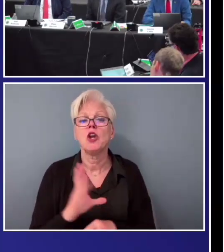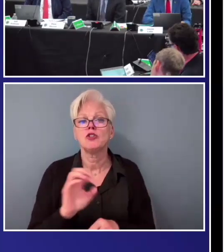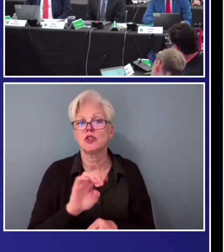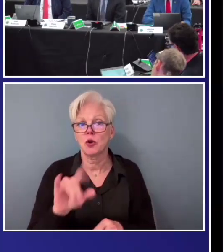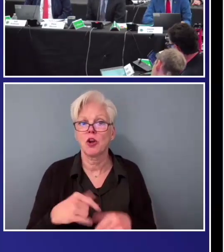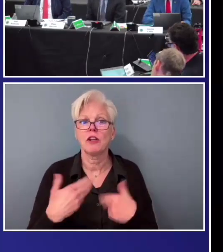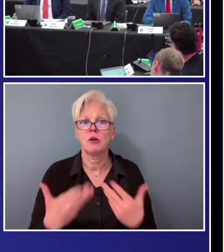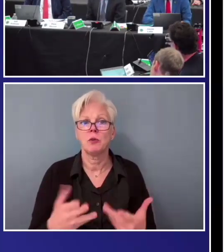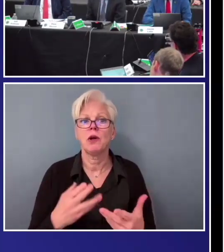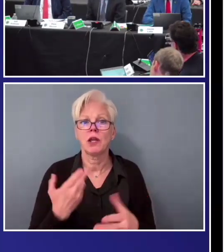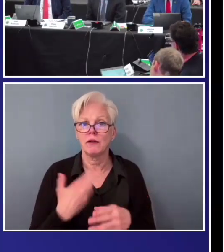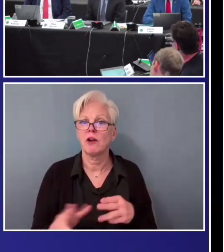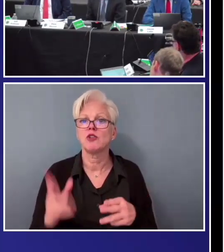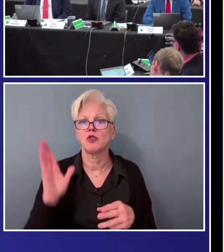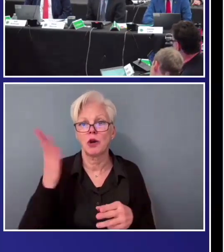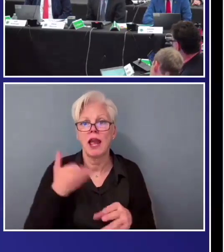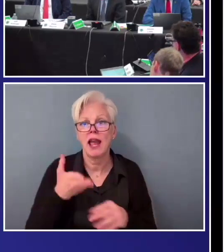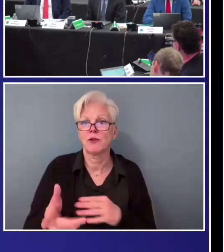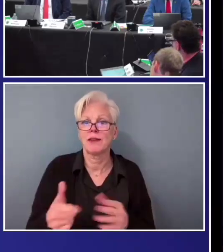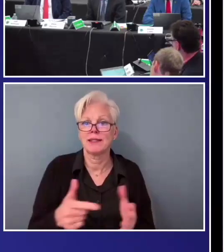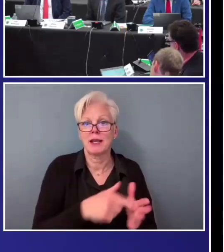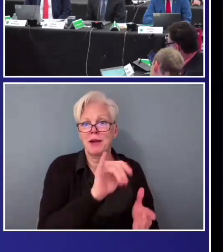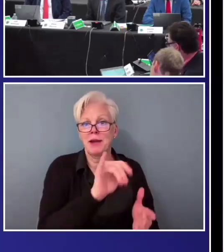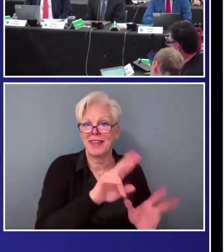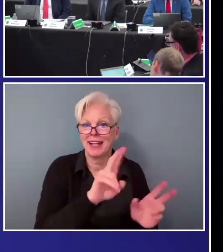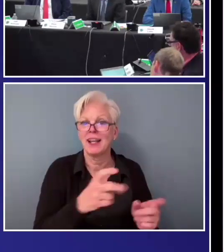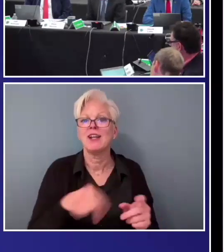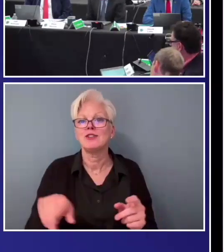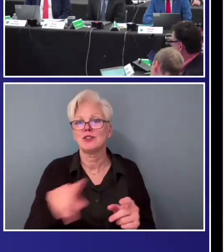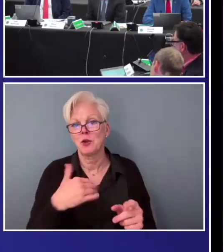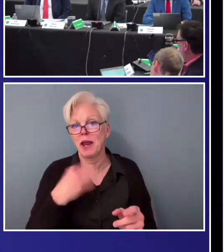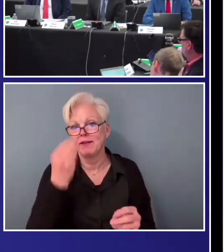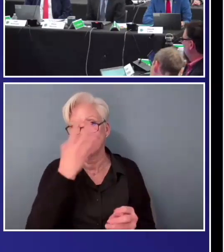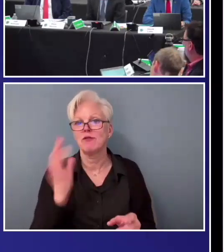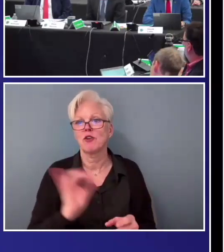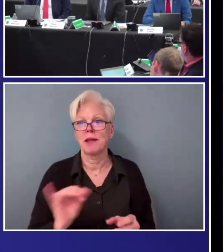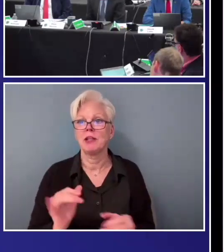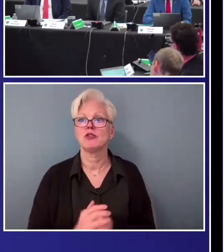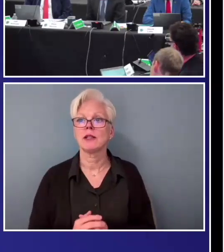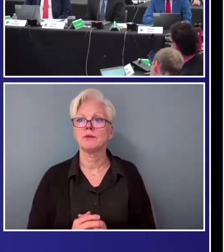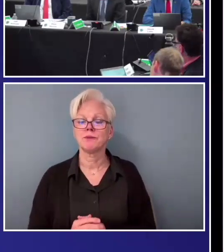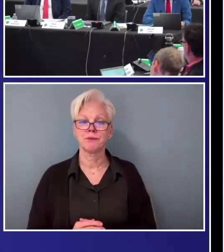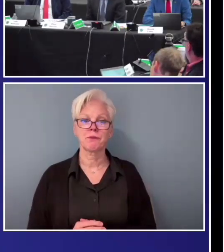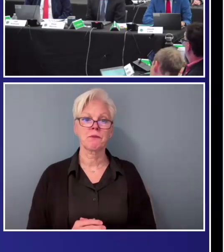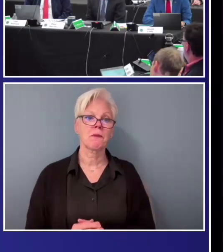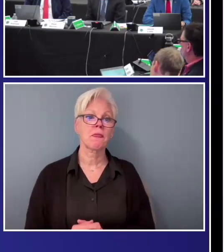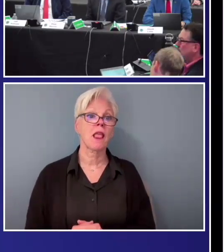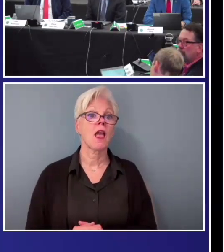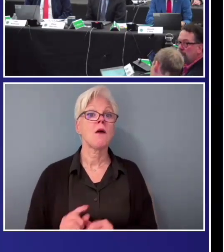presentation after this about that so that you guys have that information as well. But here, we're talking --